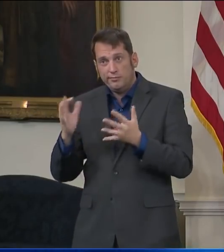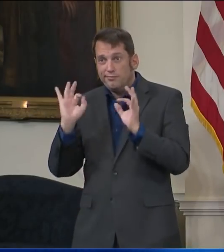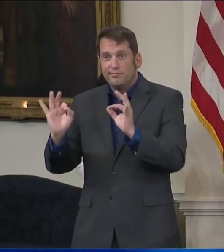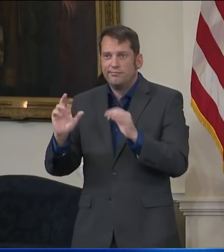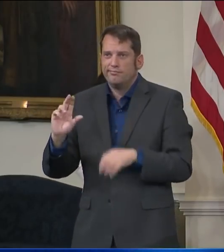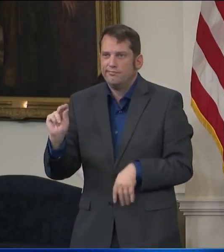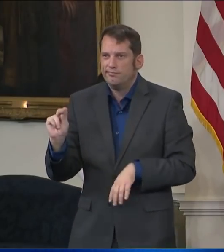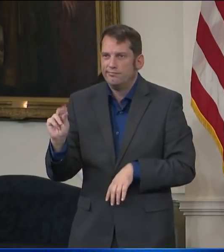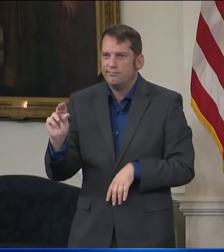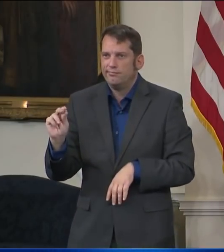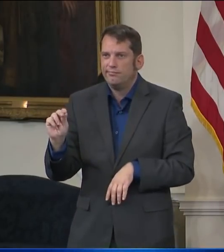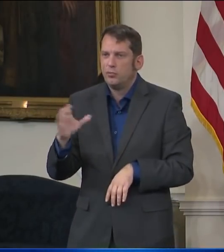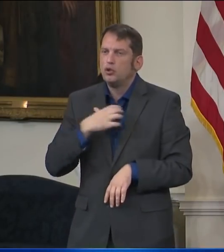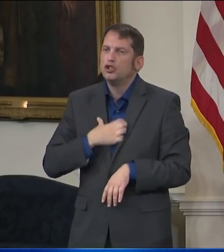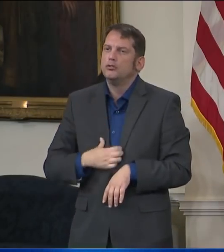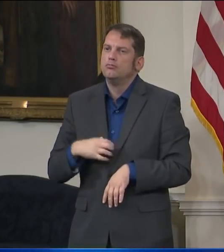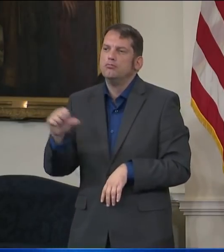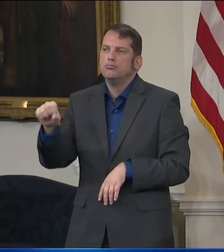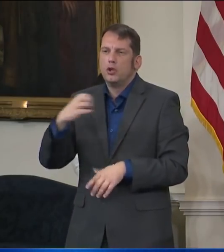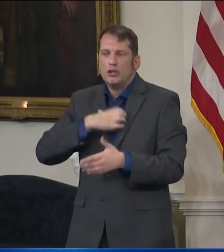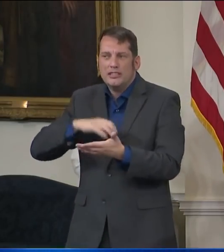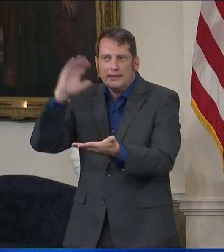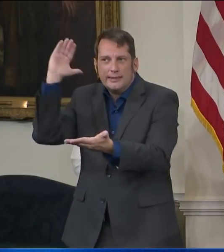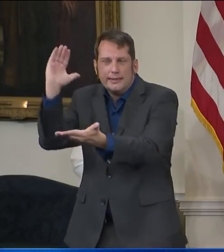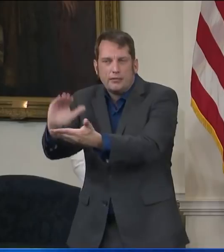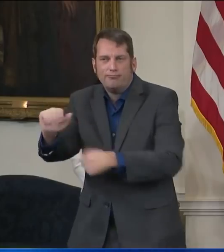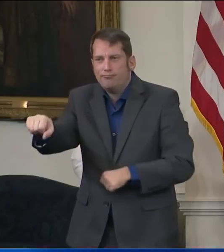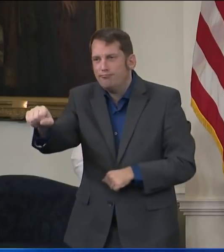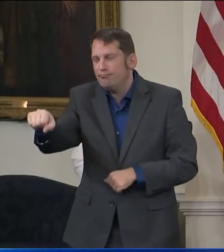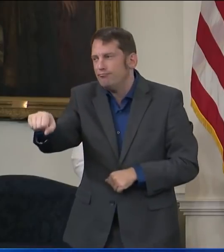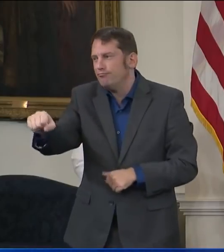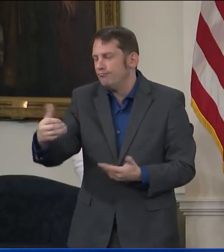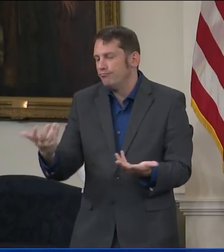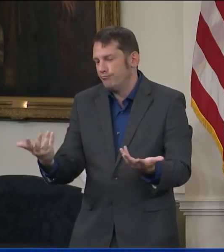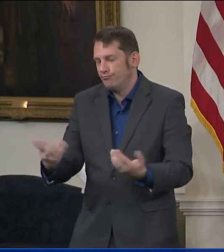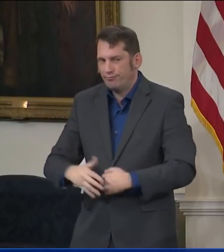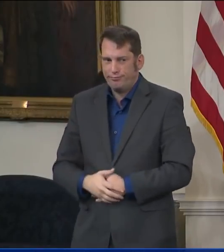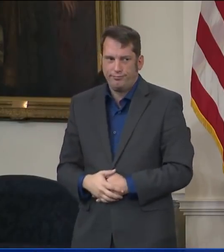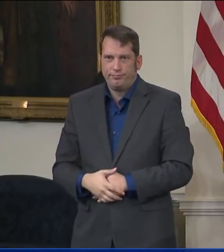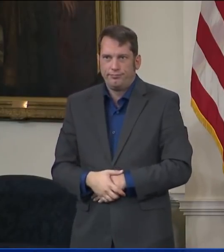WE’D BE REALLY HAPPY. TO DO IT LESS OFTEN.